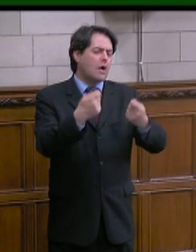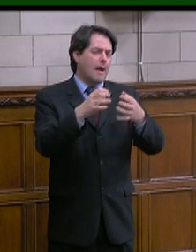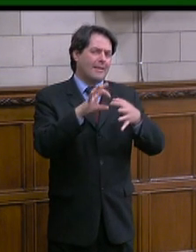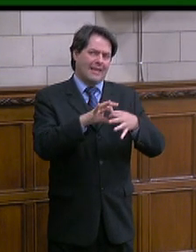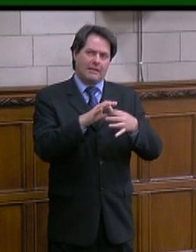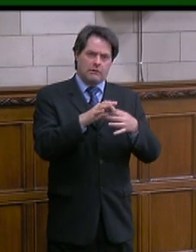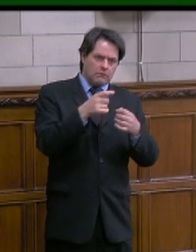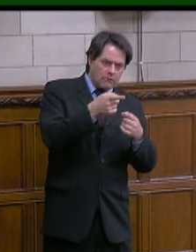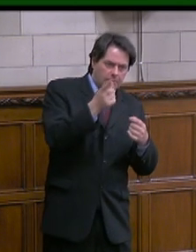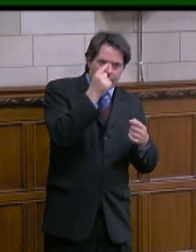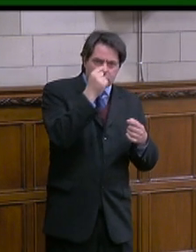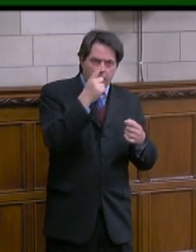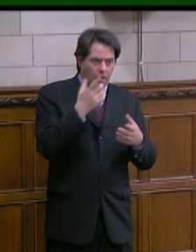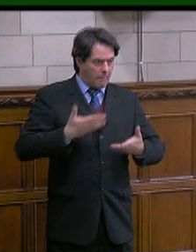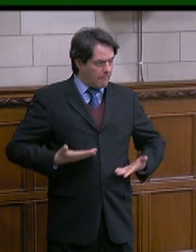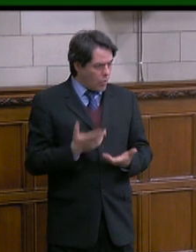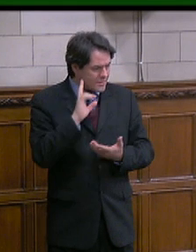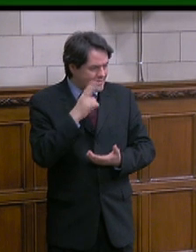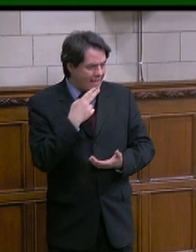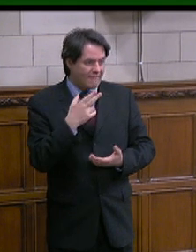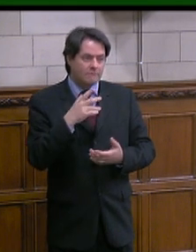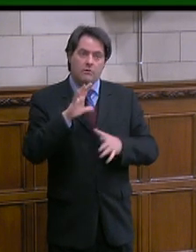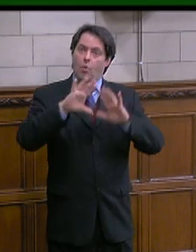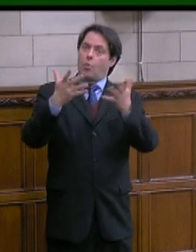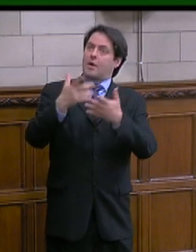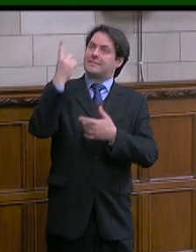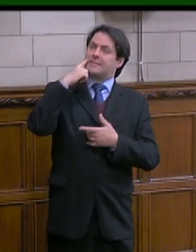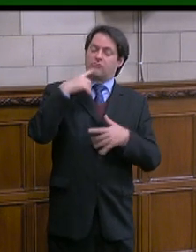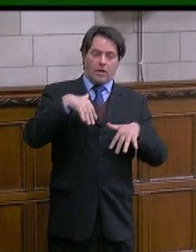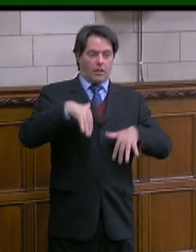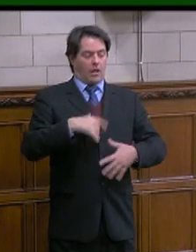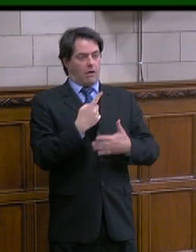can arise from being born deaf in a hearing world, and highlights the difference that